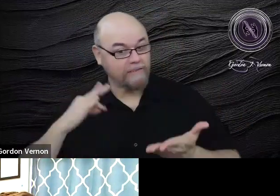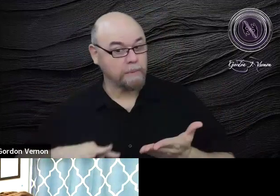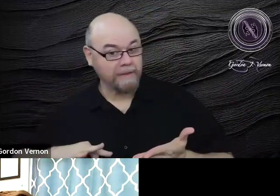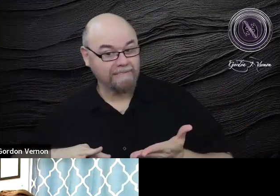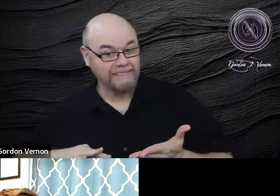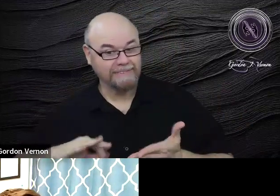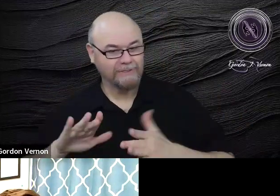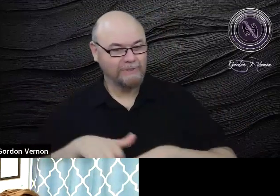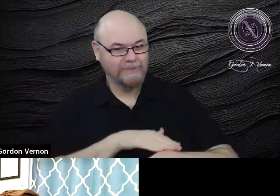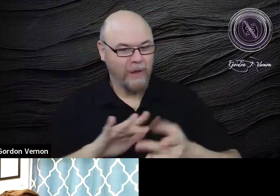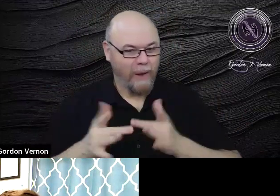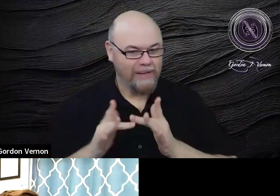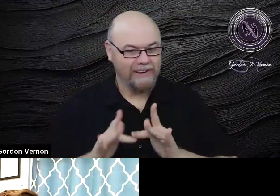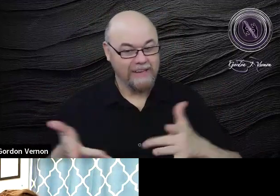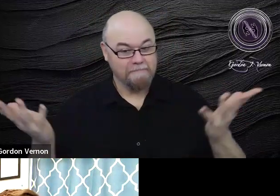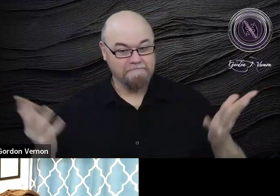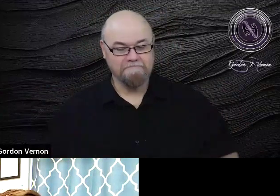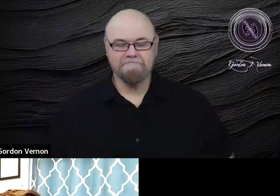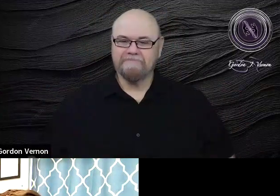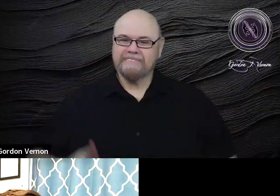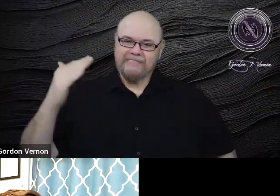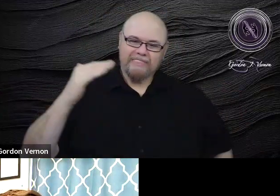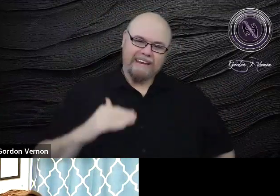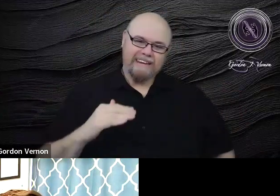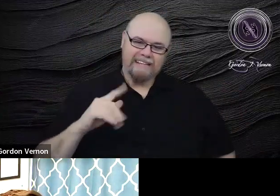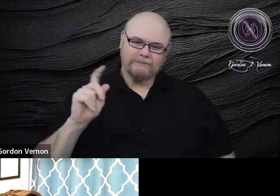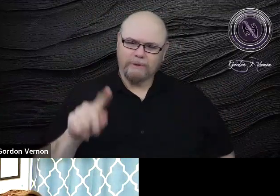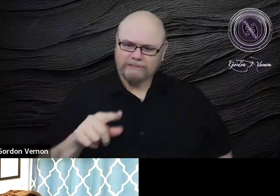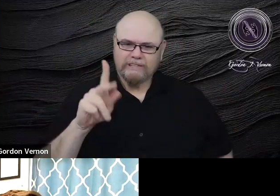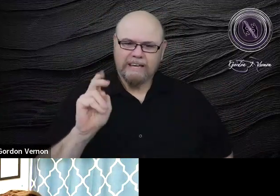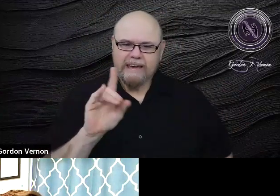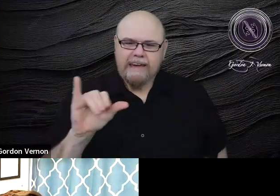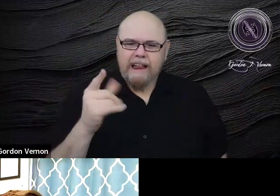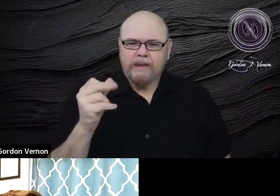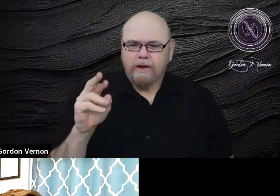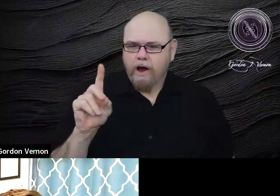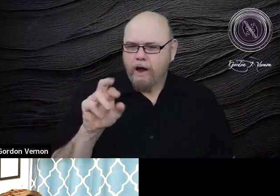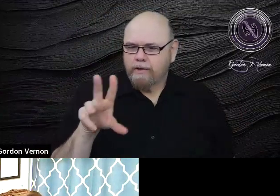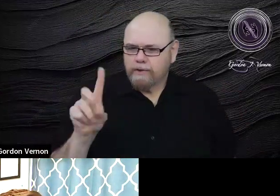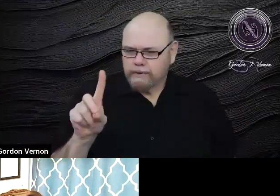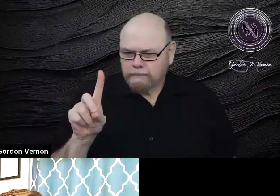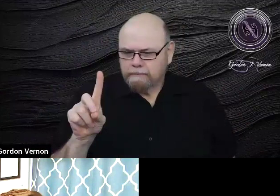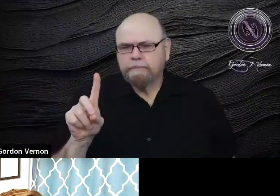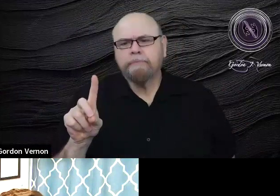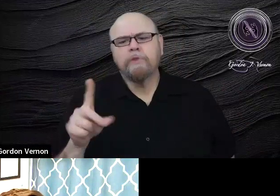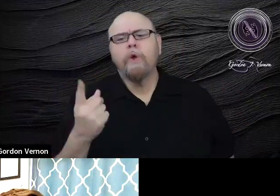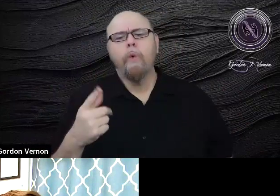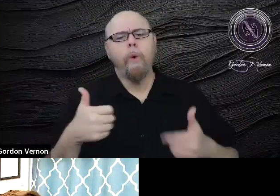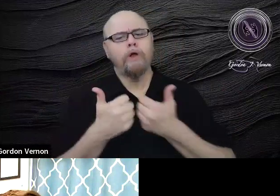use in order to solve a listening challenge. So recently, we have convened with a group of authors